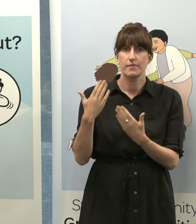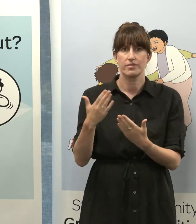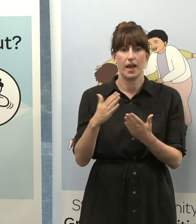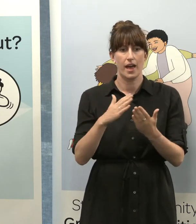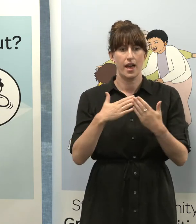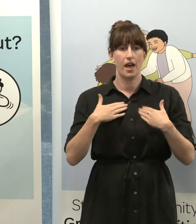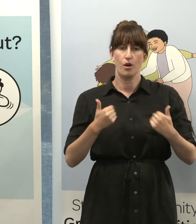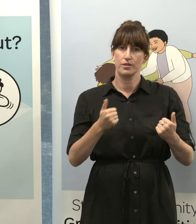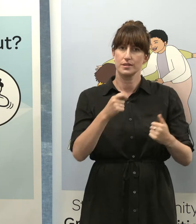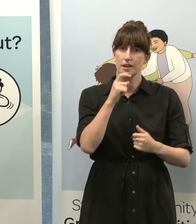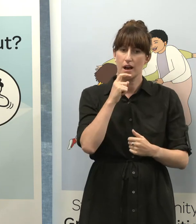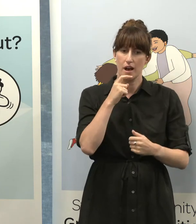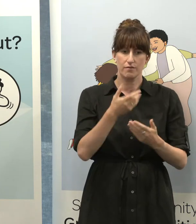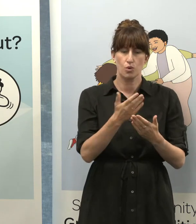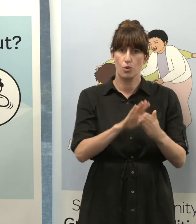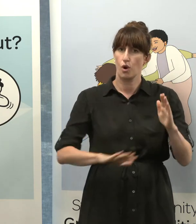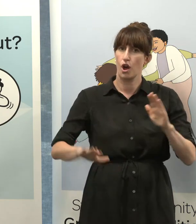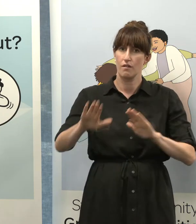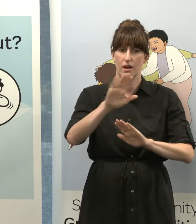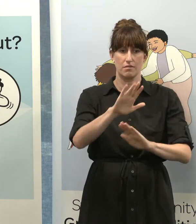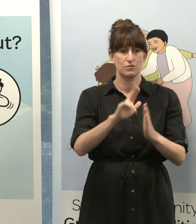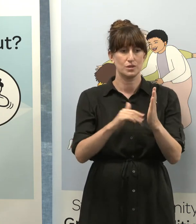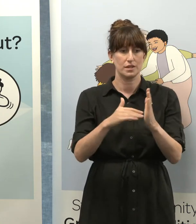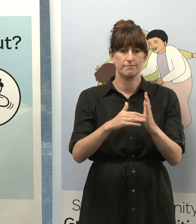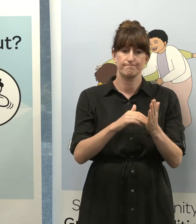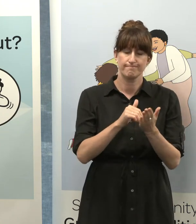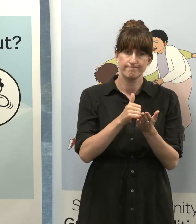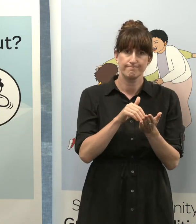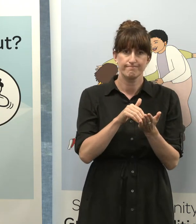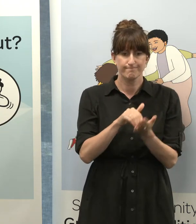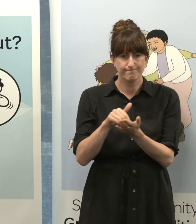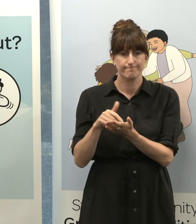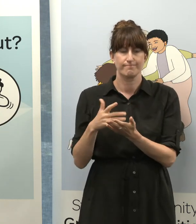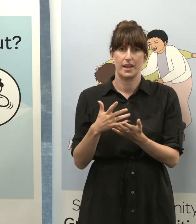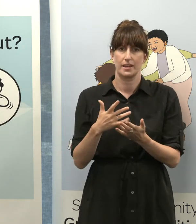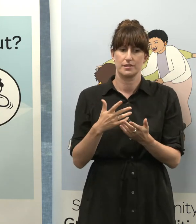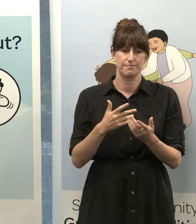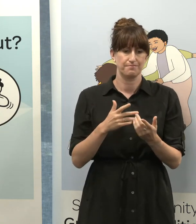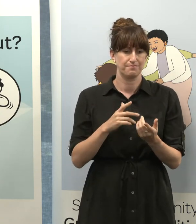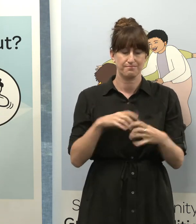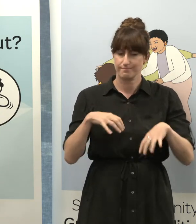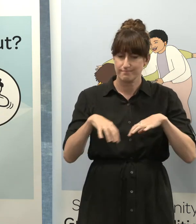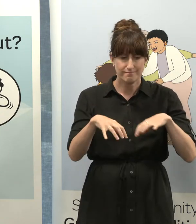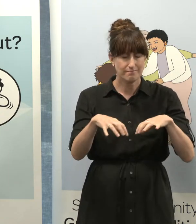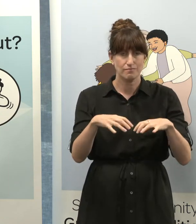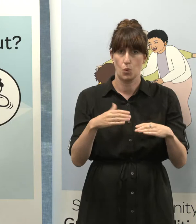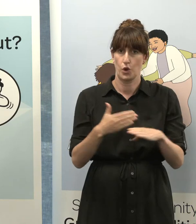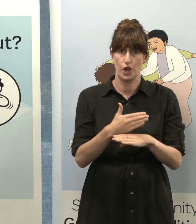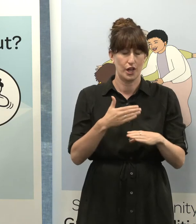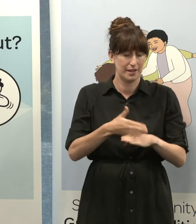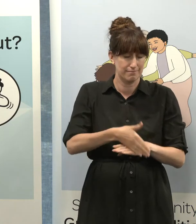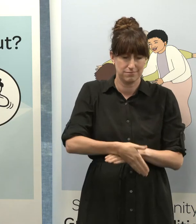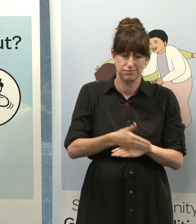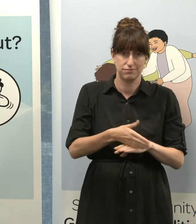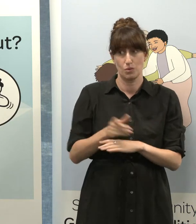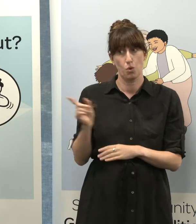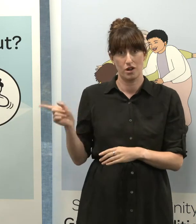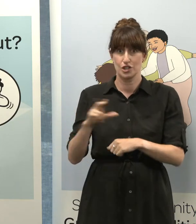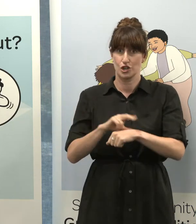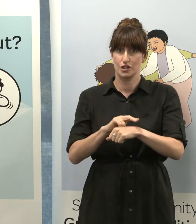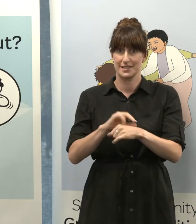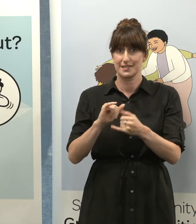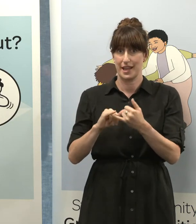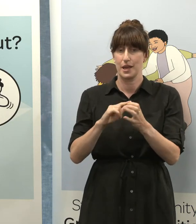an acknowledgement and